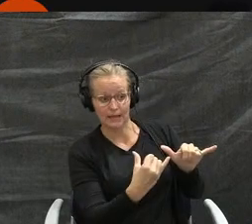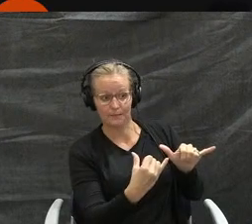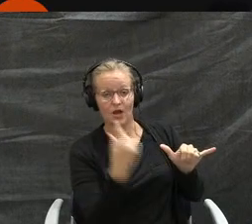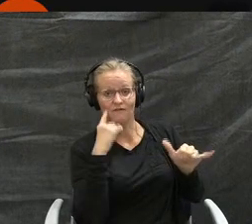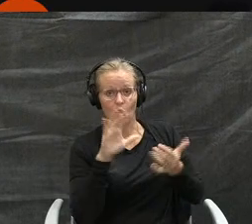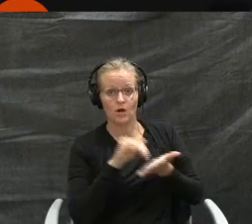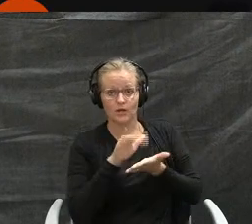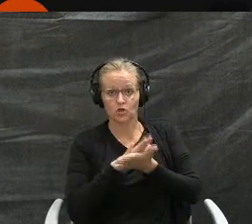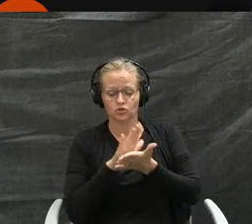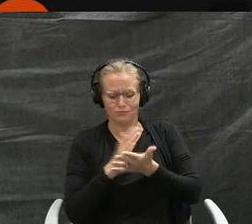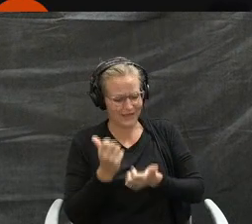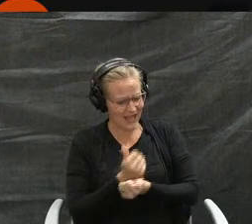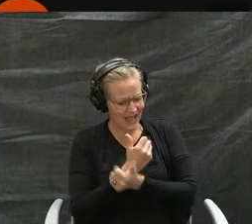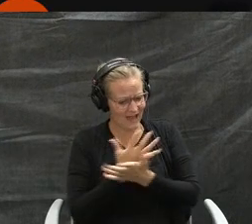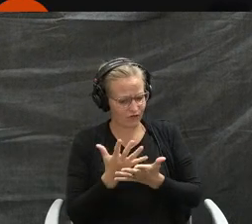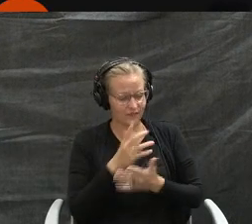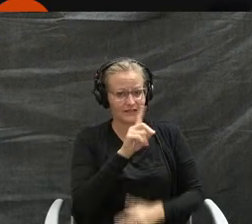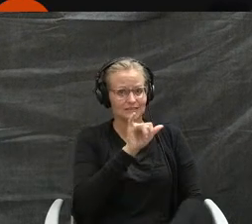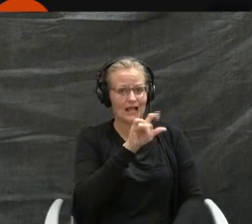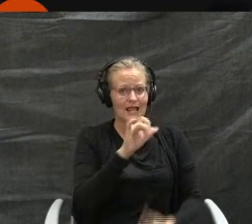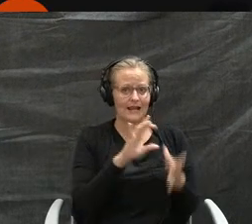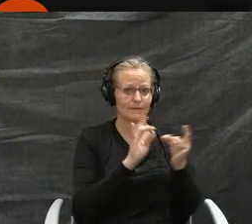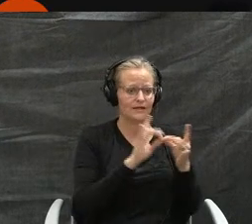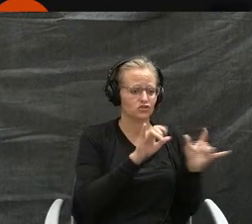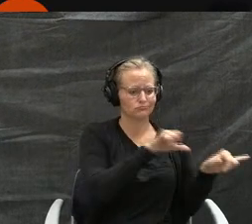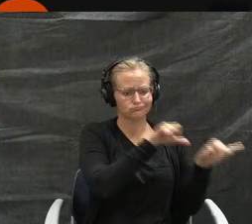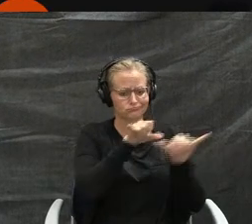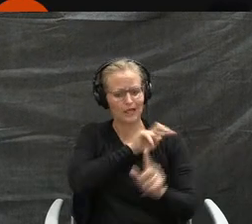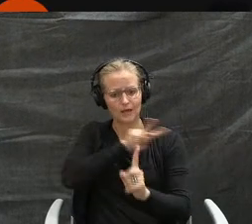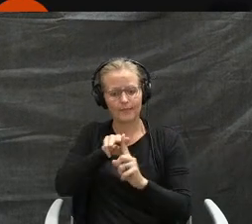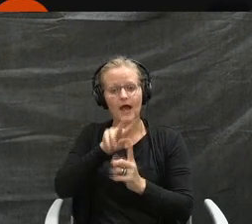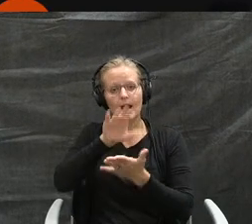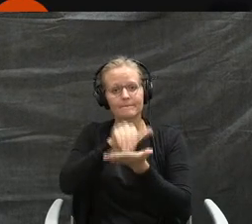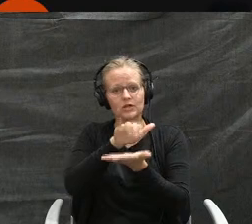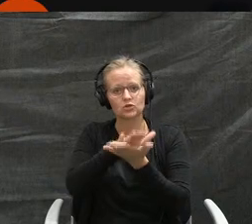school to everything. The Diana said that was one of our